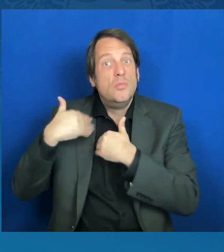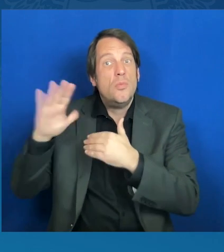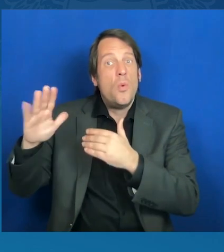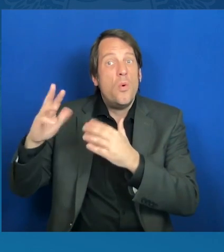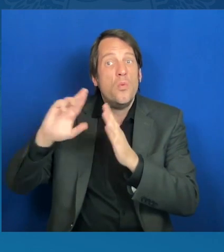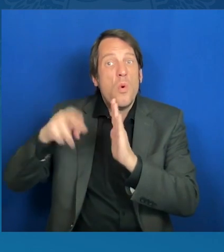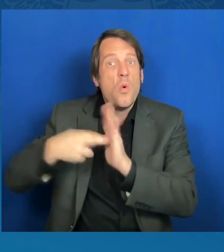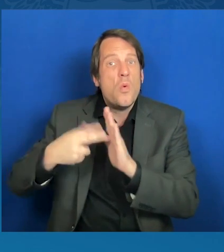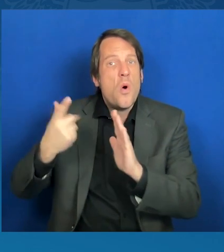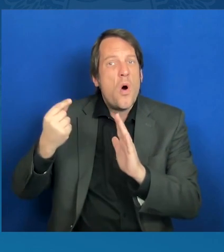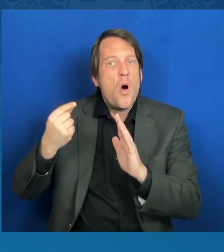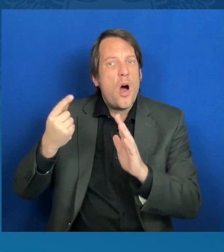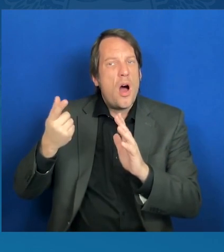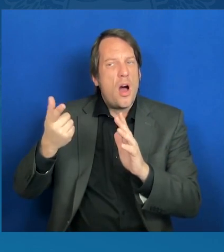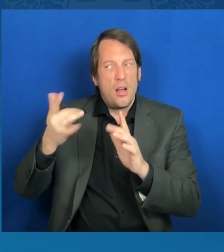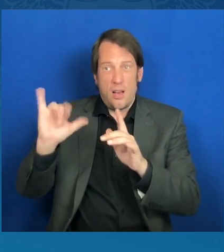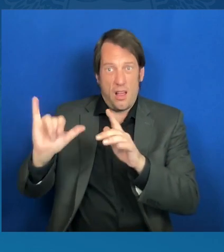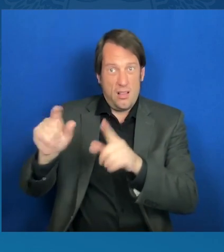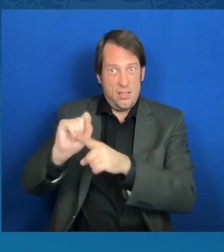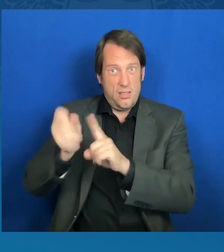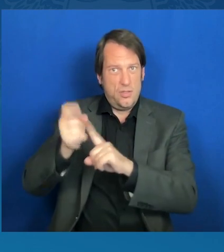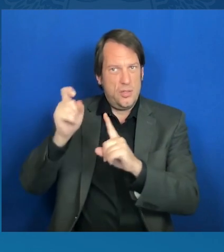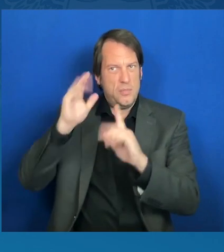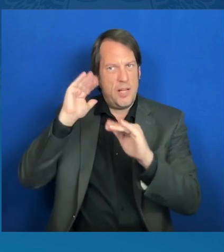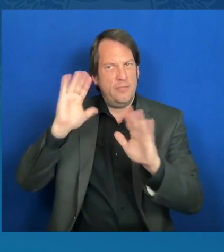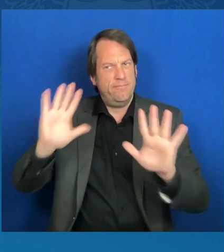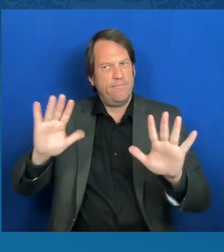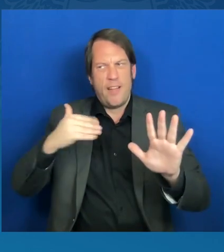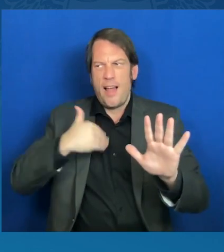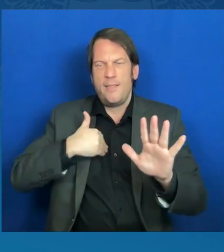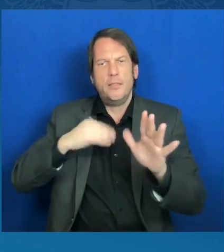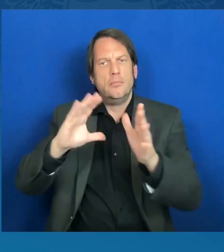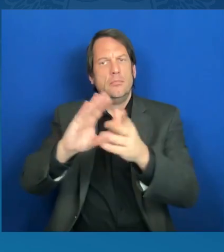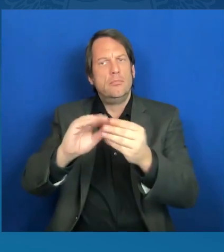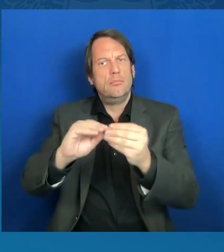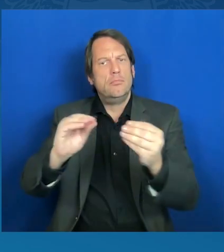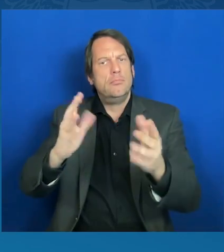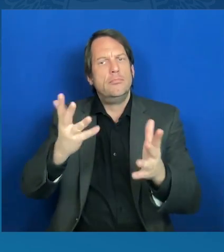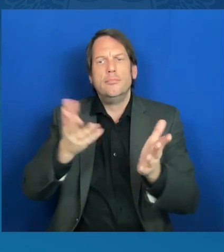a higher level of integrity than what we saw. Thank you. Thank you for the question.